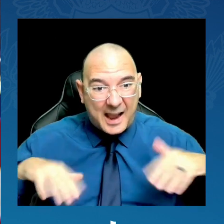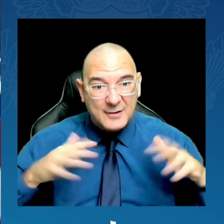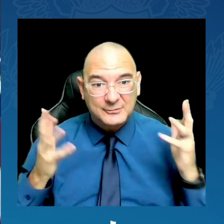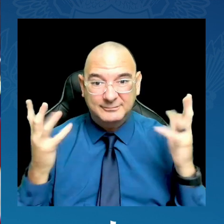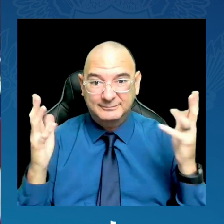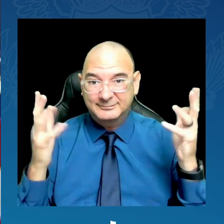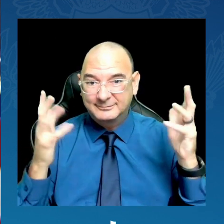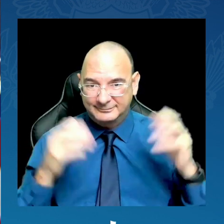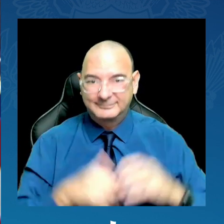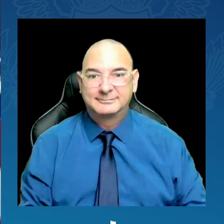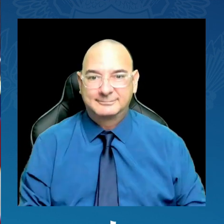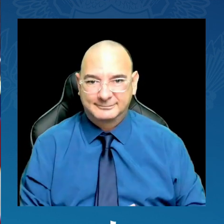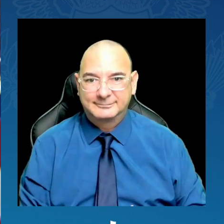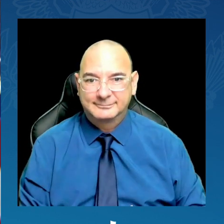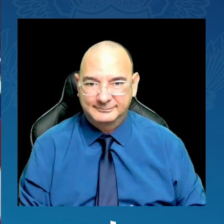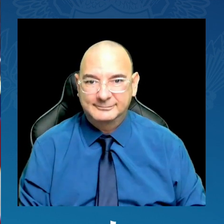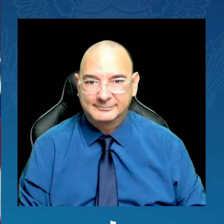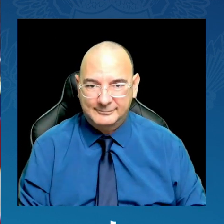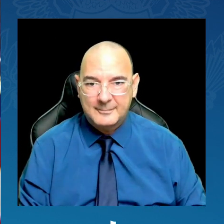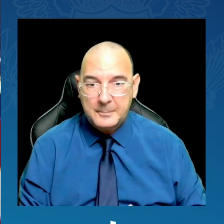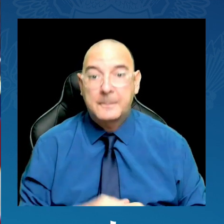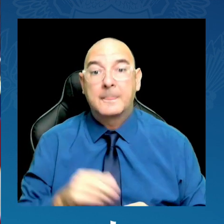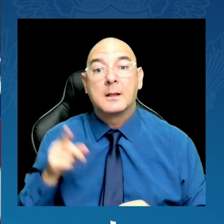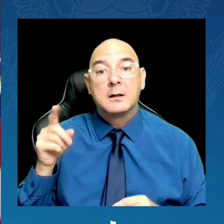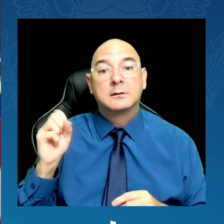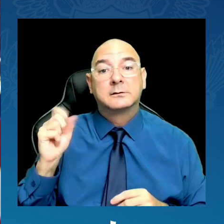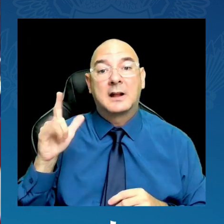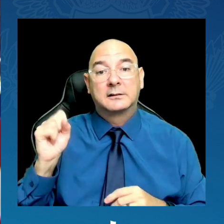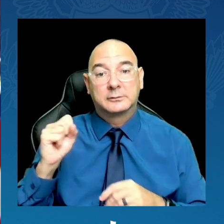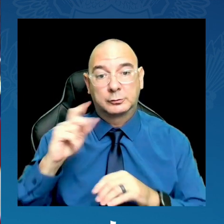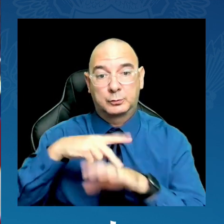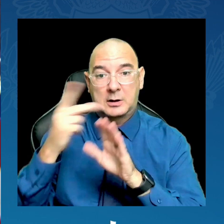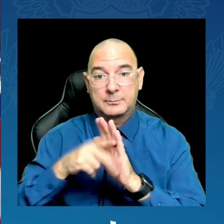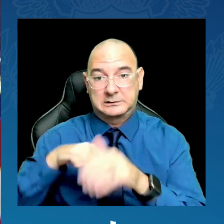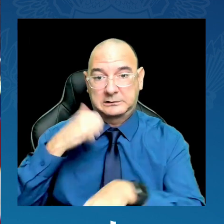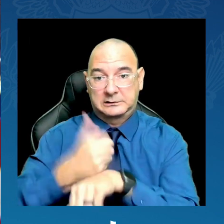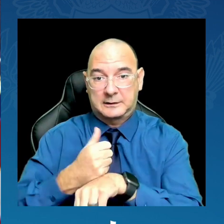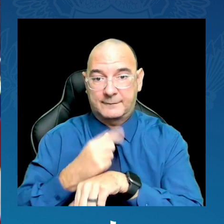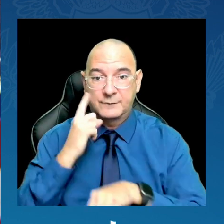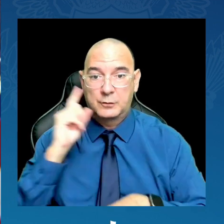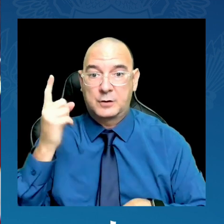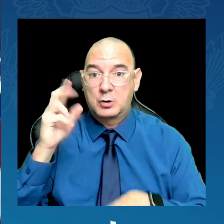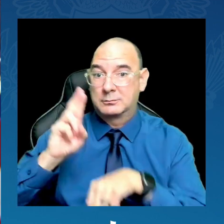The Artemis Program will establish the first space station in lunar orbit